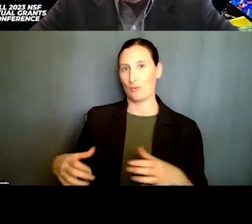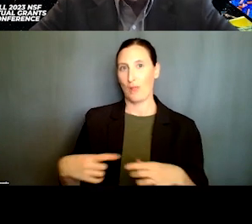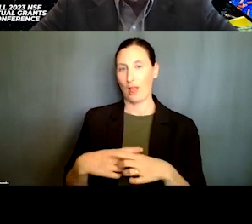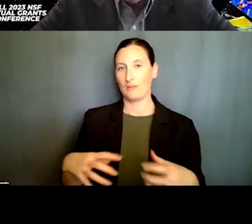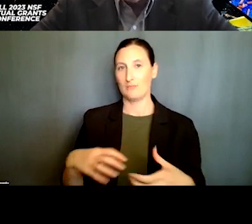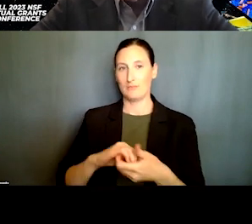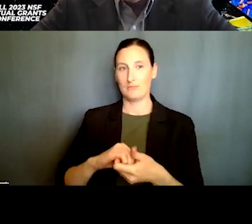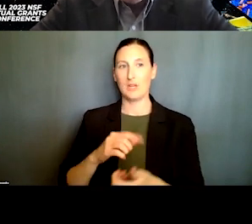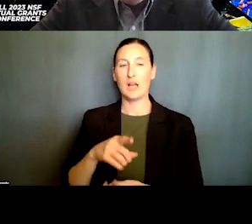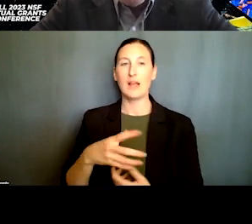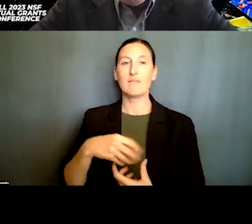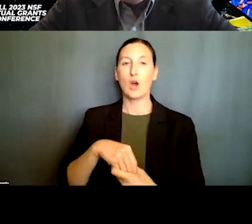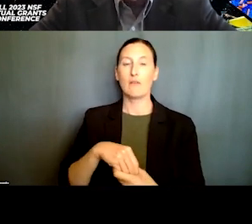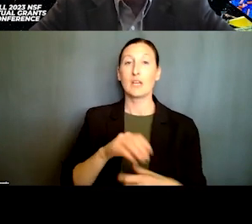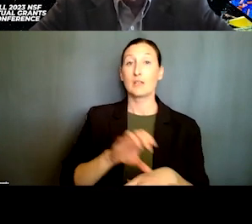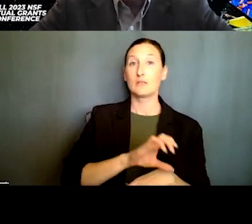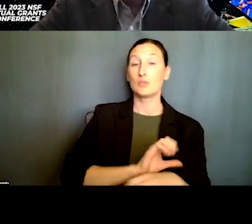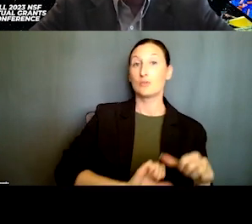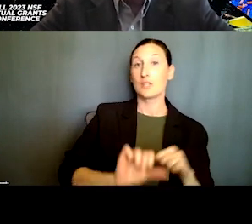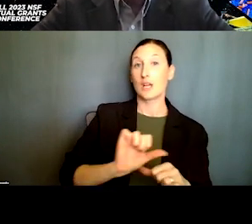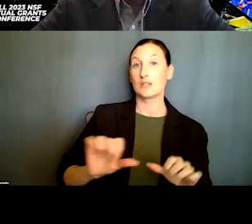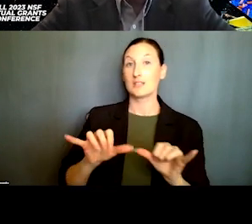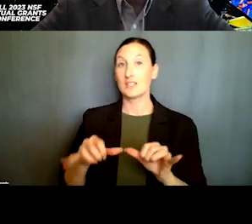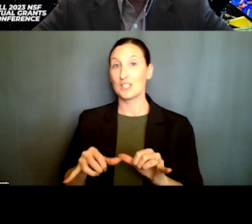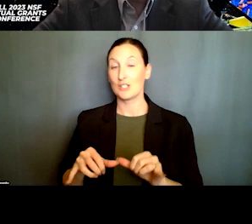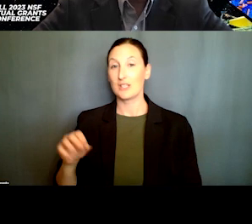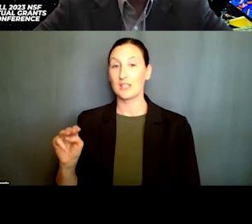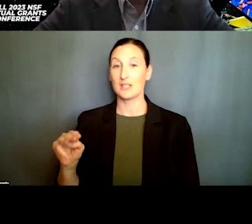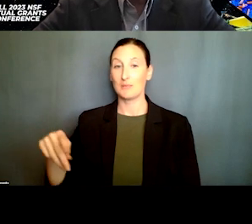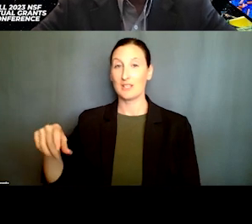again involving computer science, engineering, and MPS.